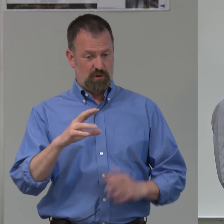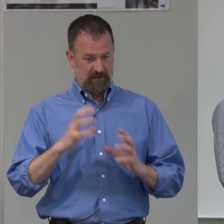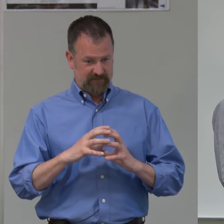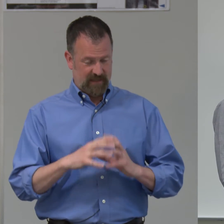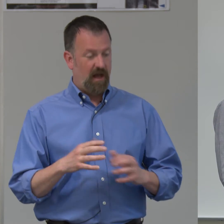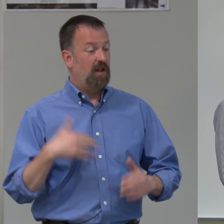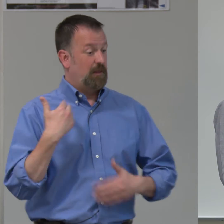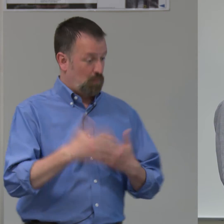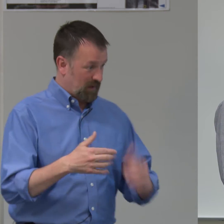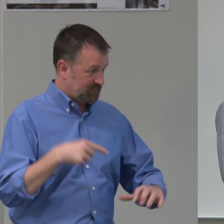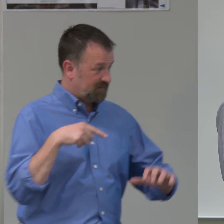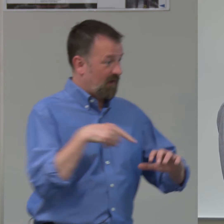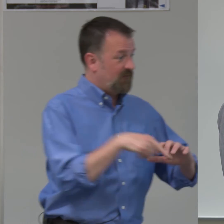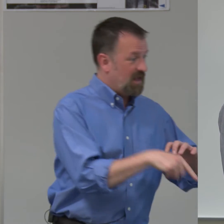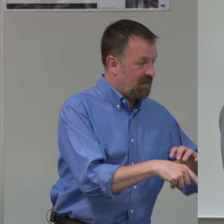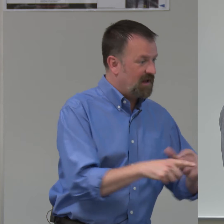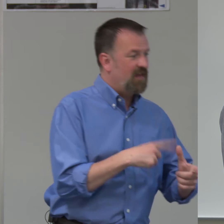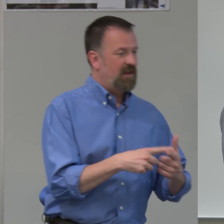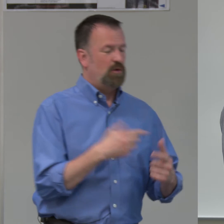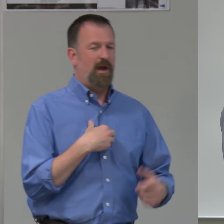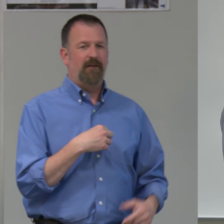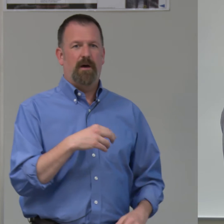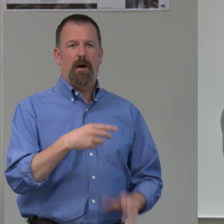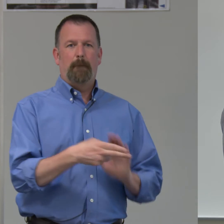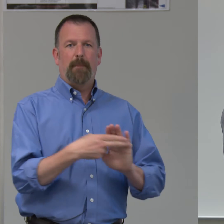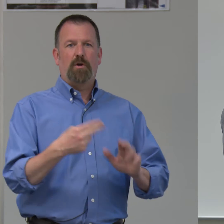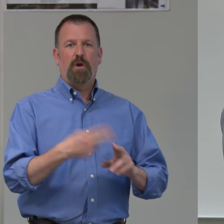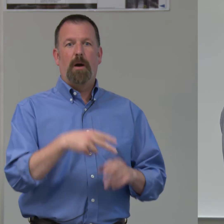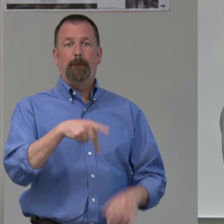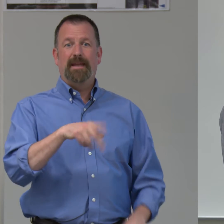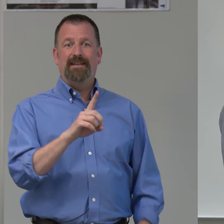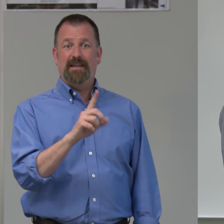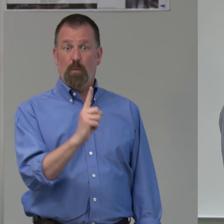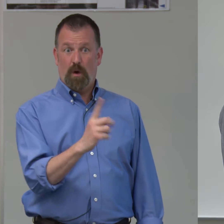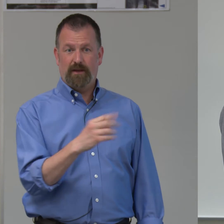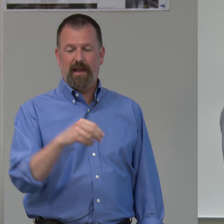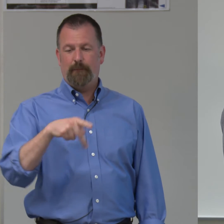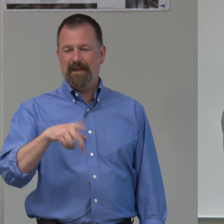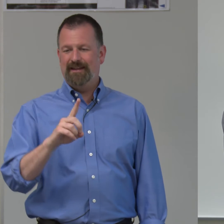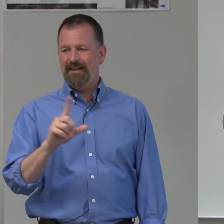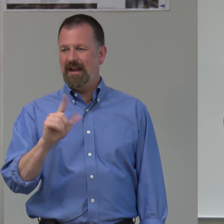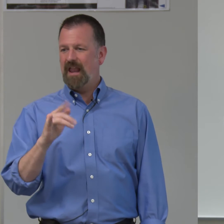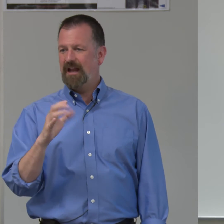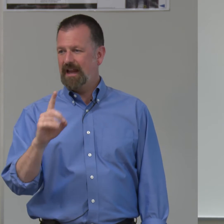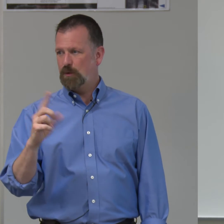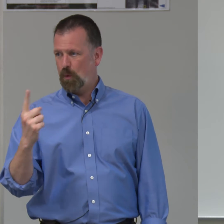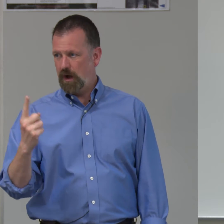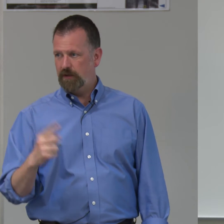and these are markers called PD-1, and it's ligan is PD-ligand1.